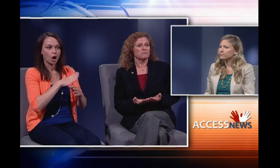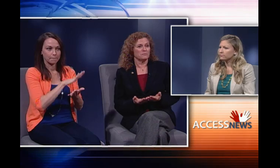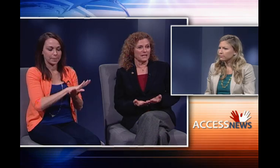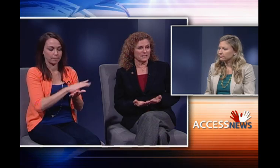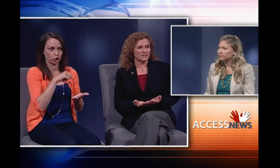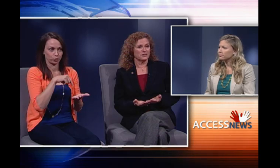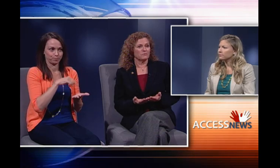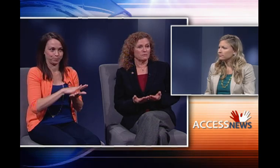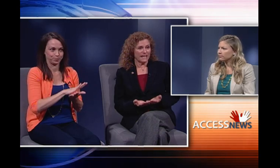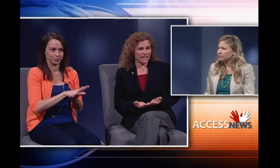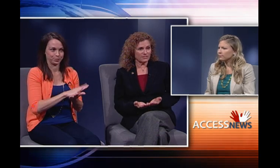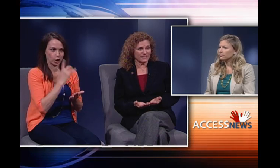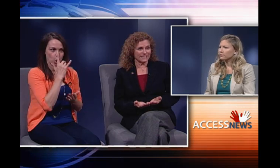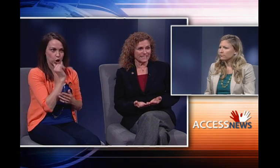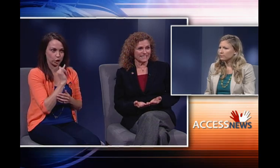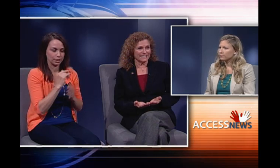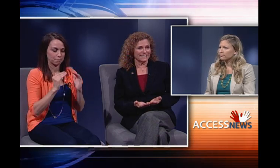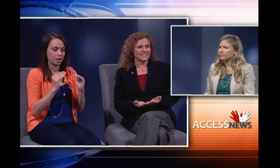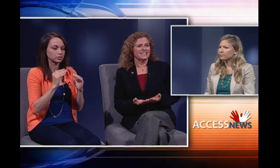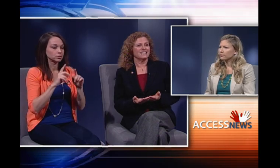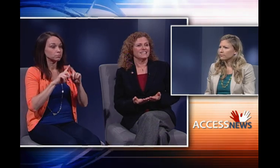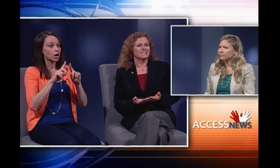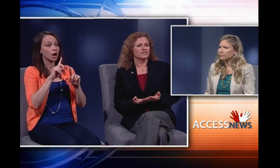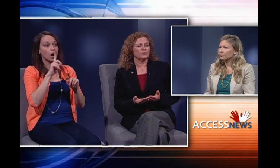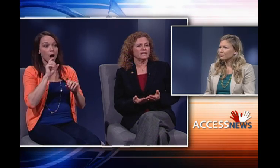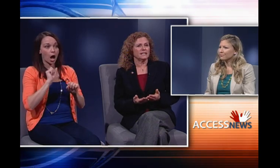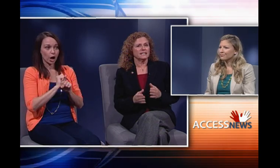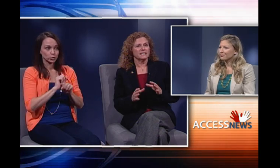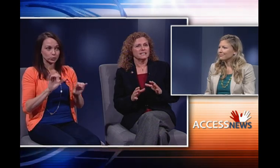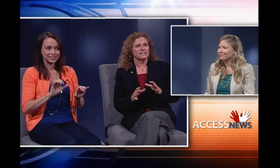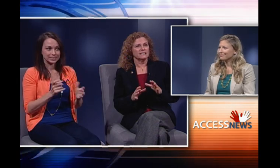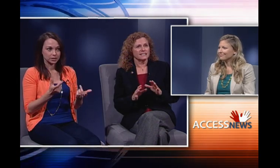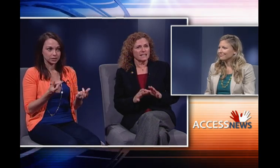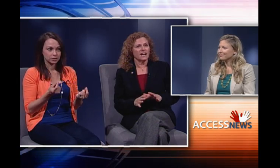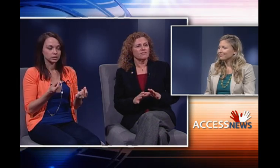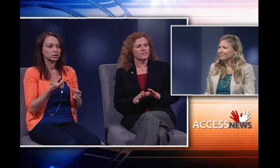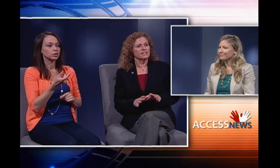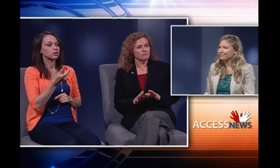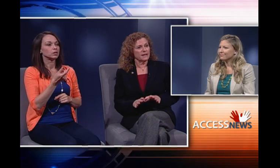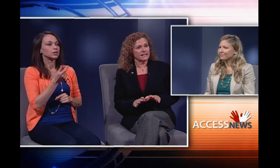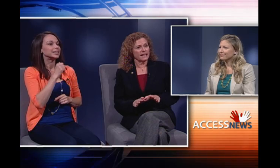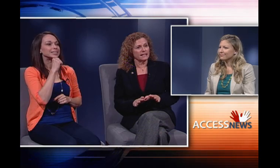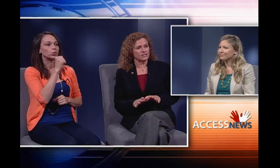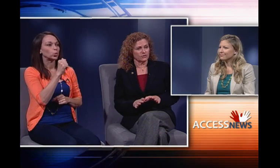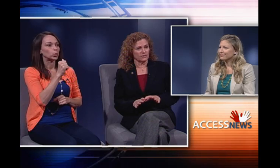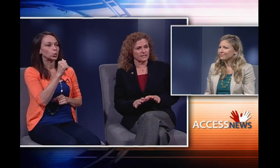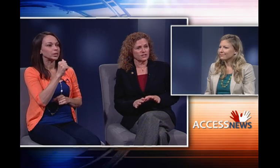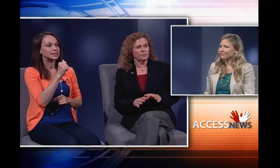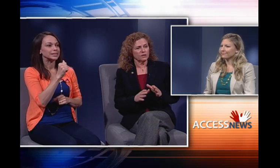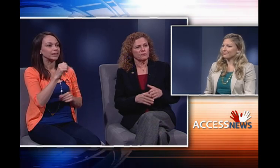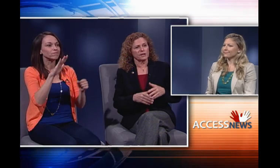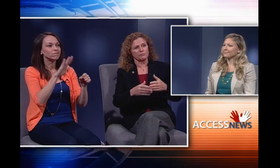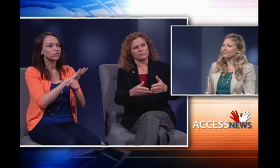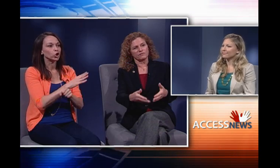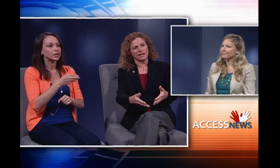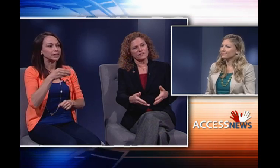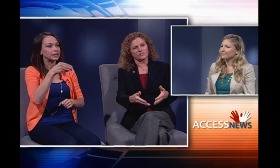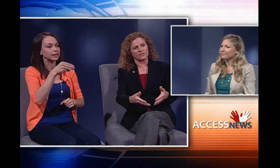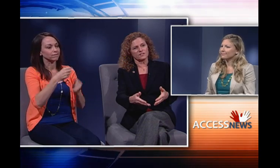but what we actually did is we did not fund Medicaid totally, so we knew we were going to provide the service,